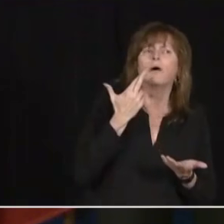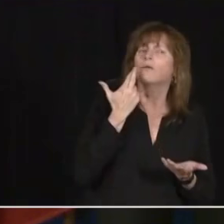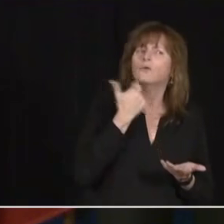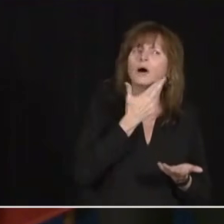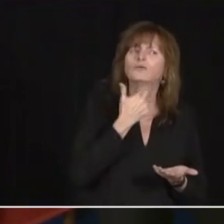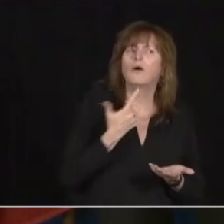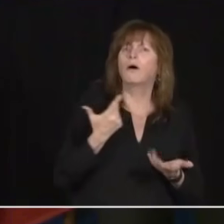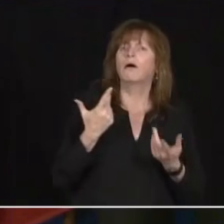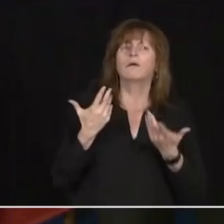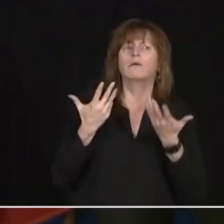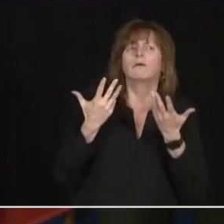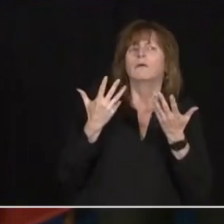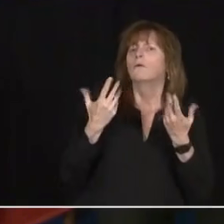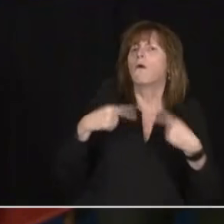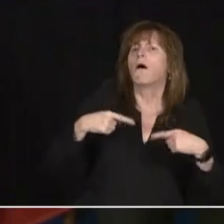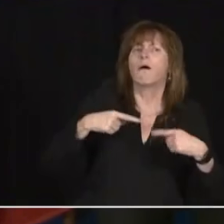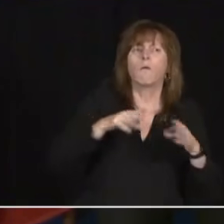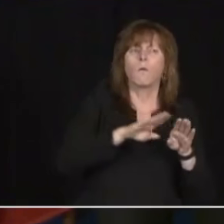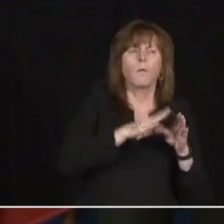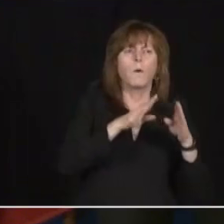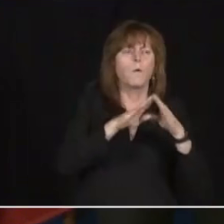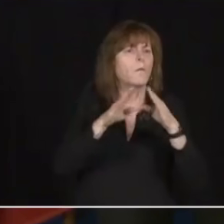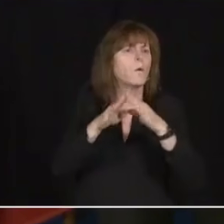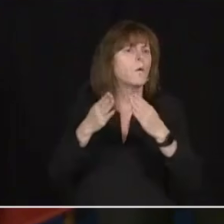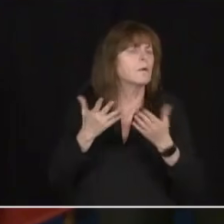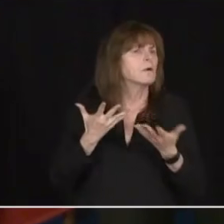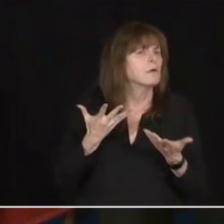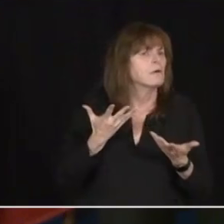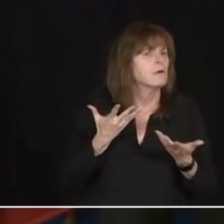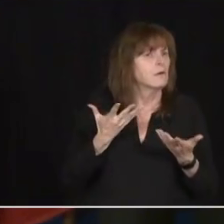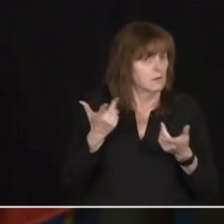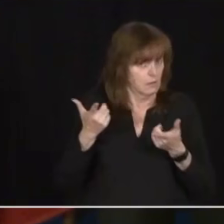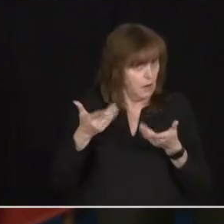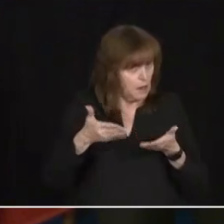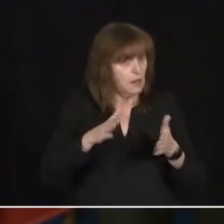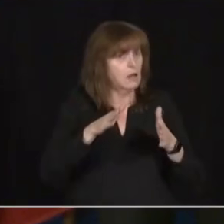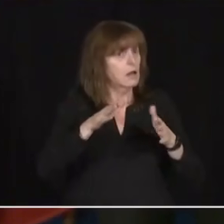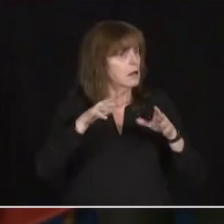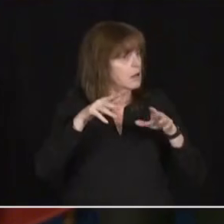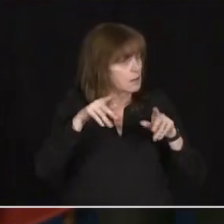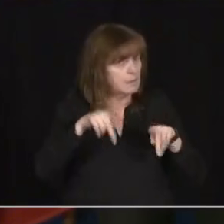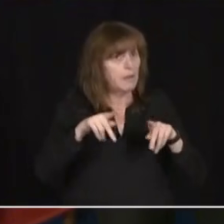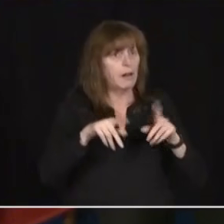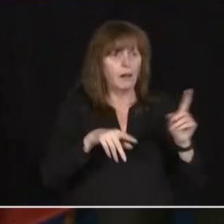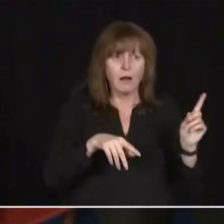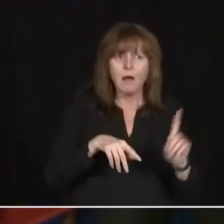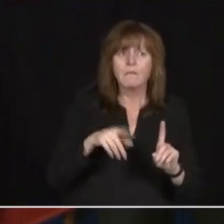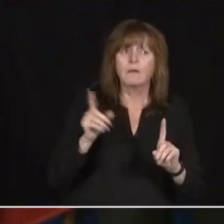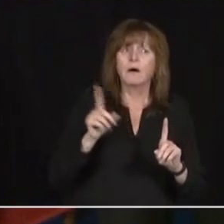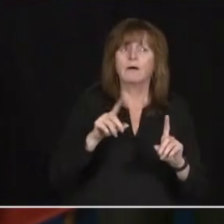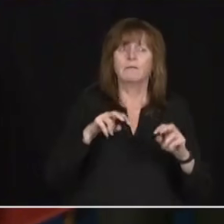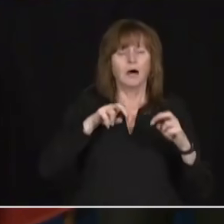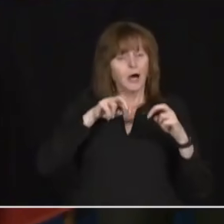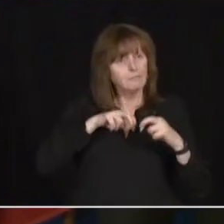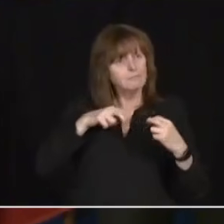might be able to expect the same good news when they will be allowed to have patrons to come back and have a meal